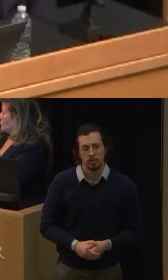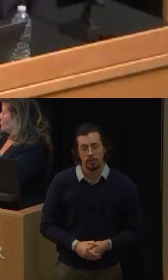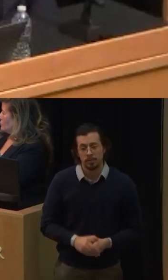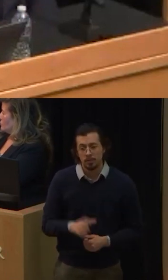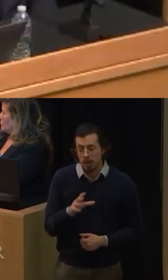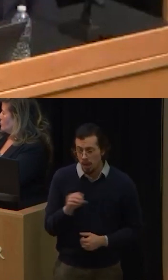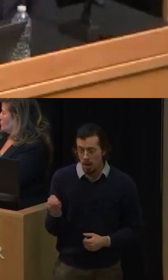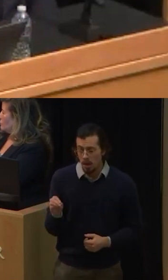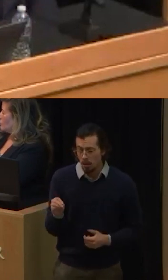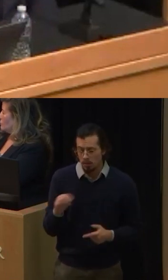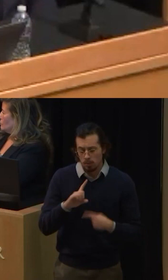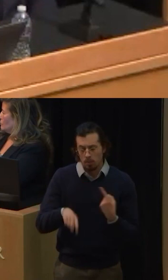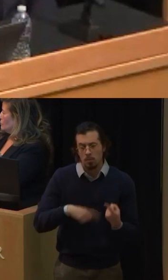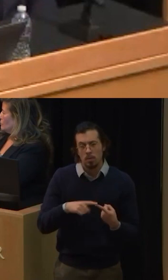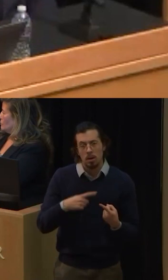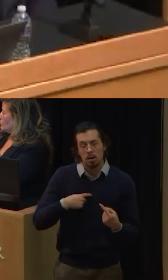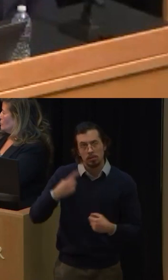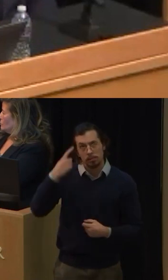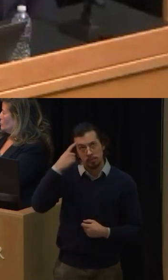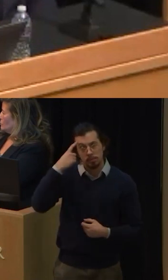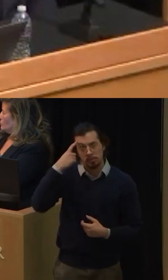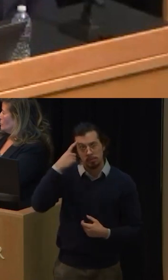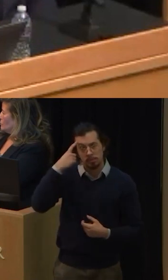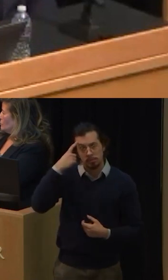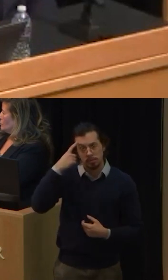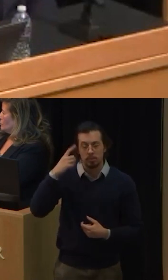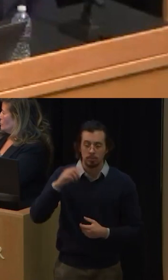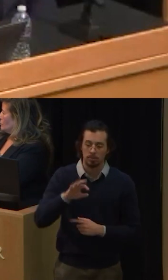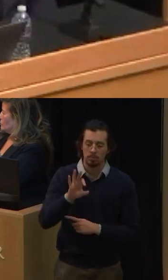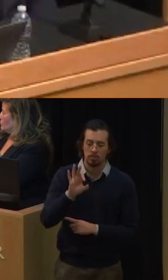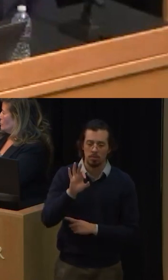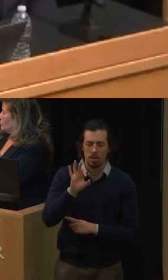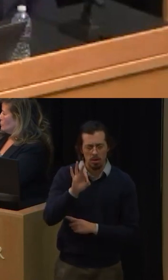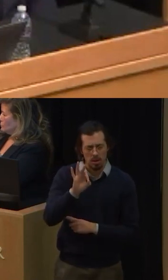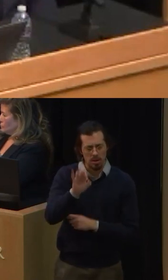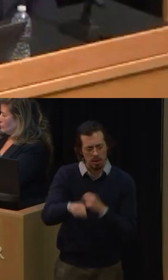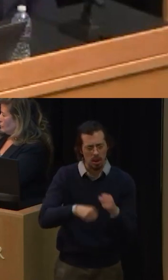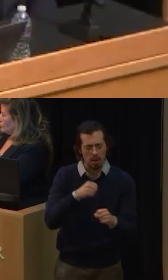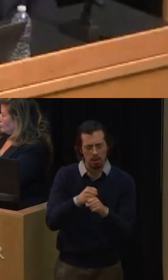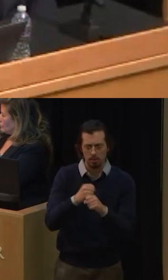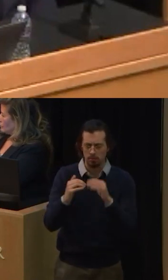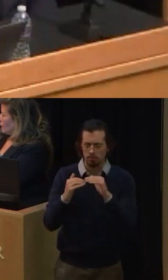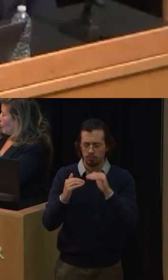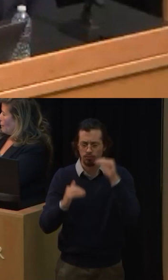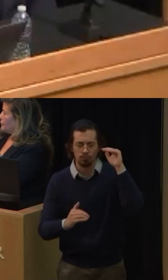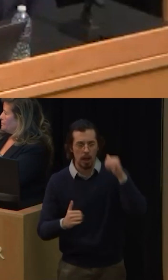and when I think about the nine-year disparity in life expectancy